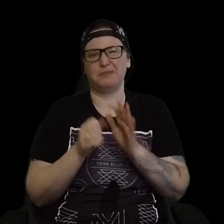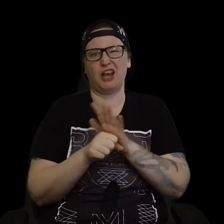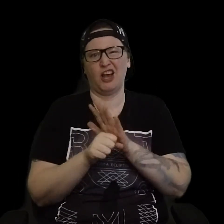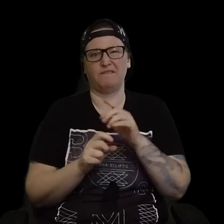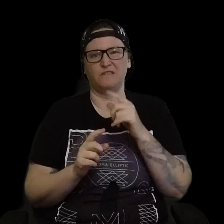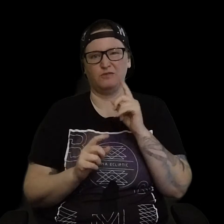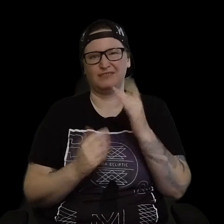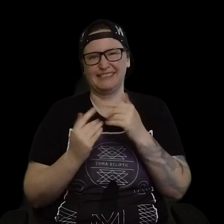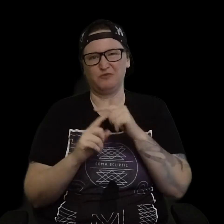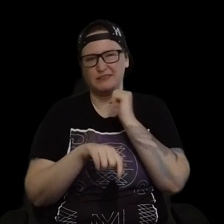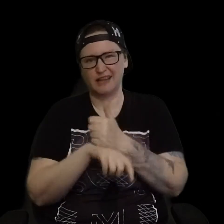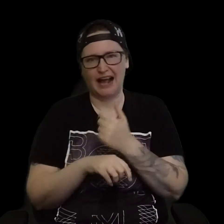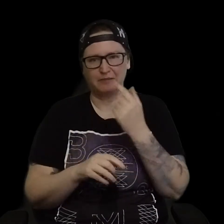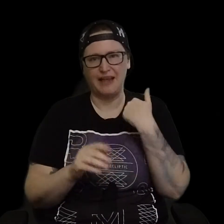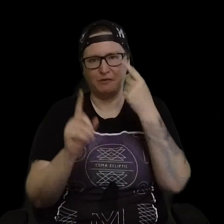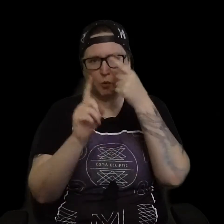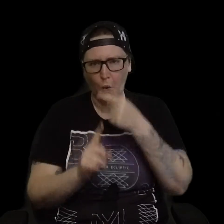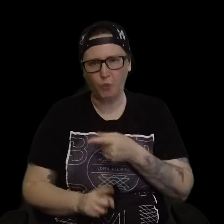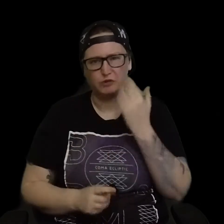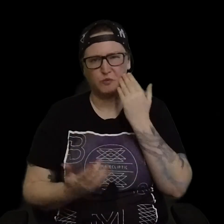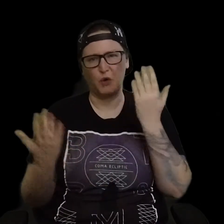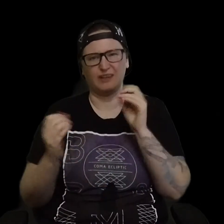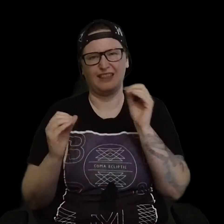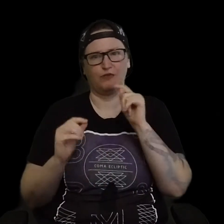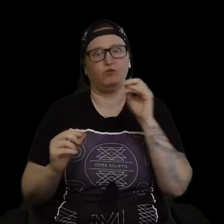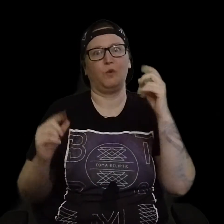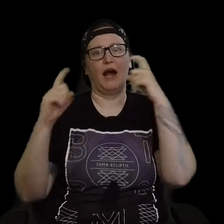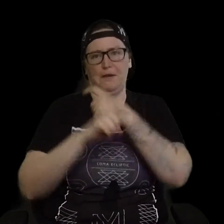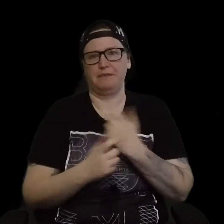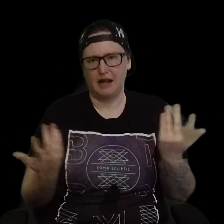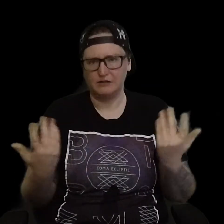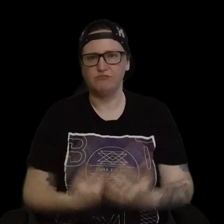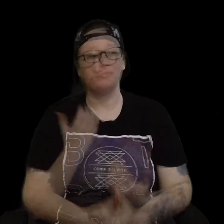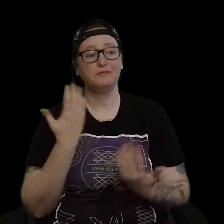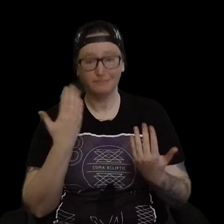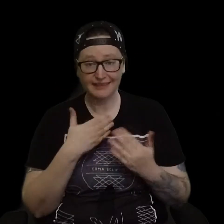it's pretty simple you know simple enough to set up have some goals nothing too complicated